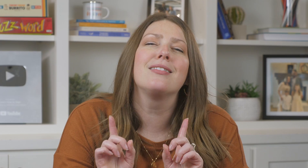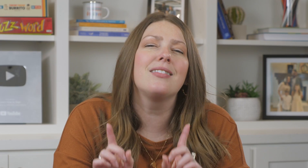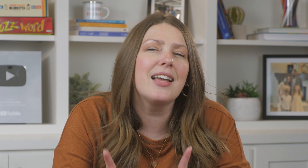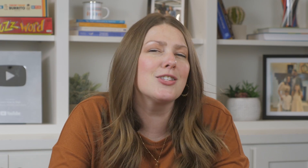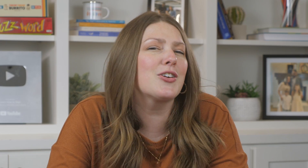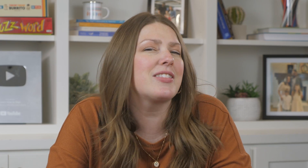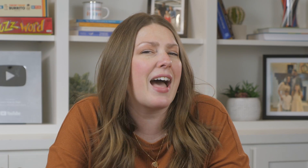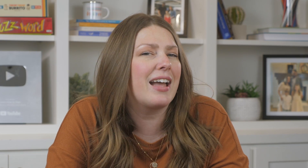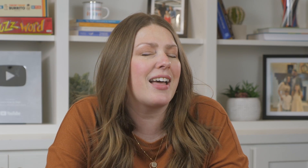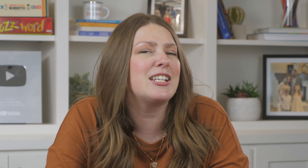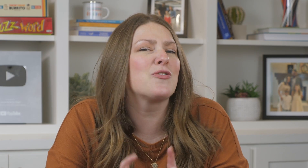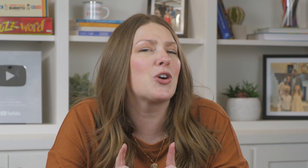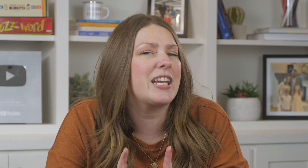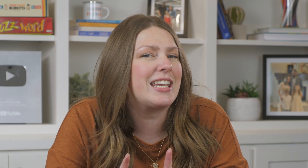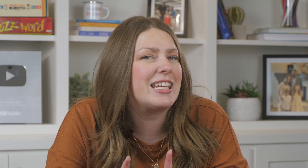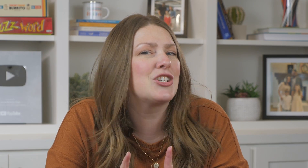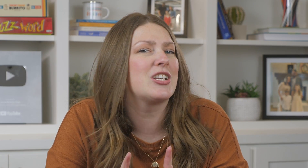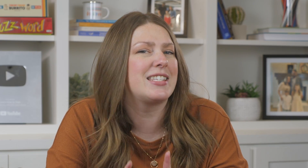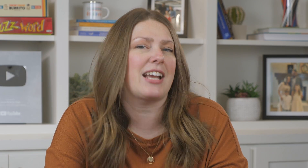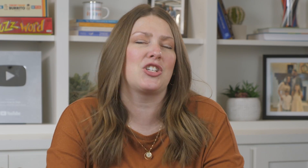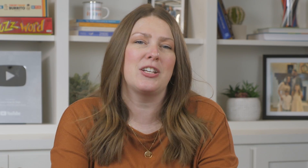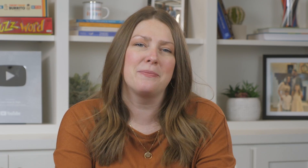Let's look at the highlights for each section.